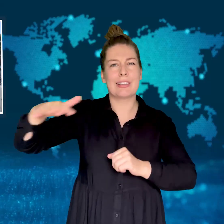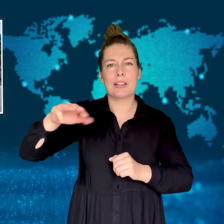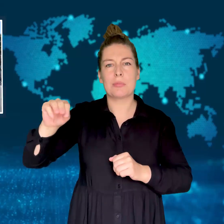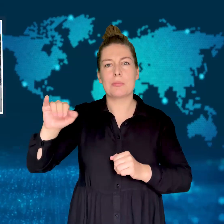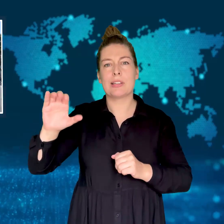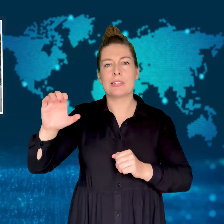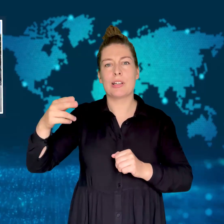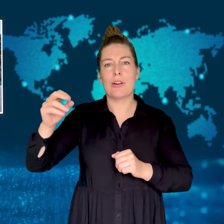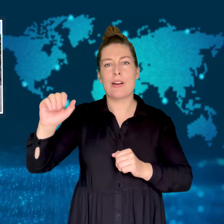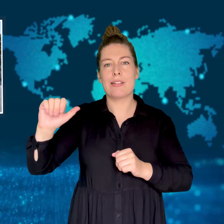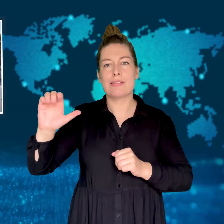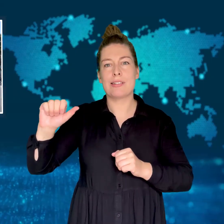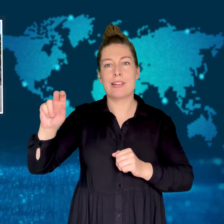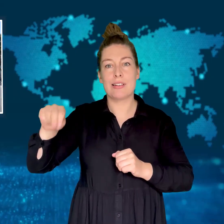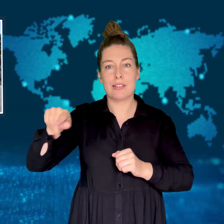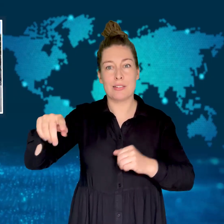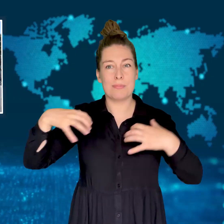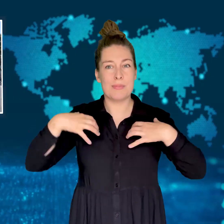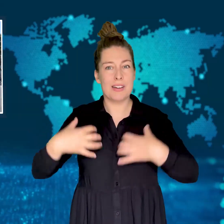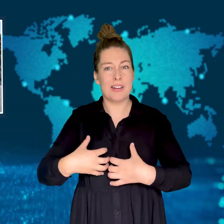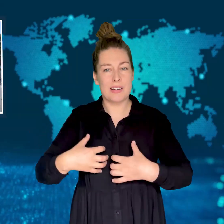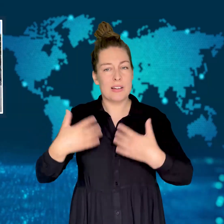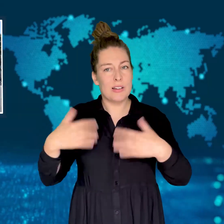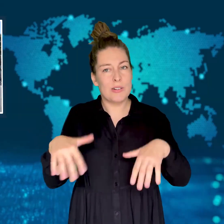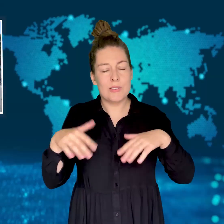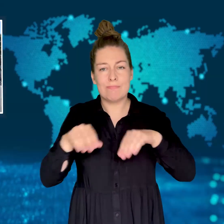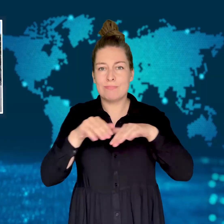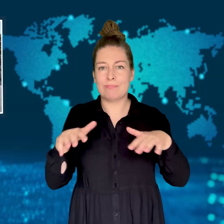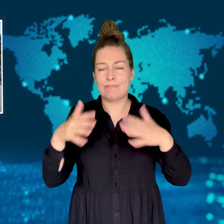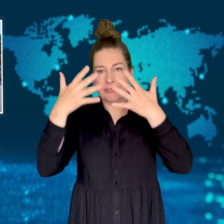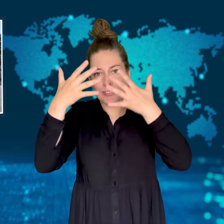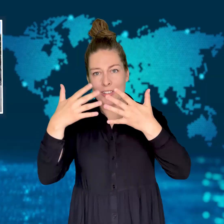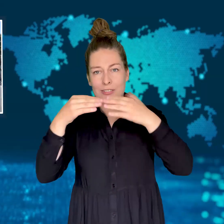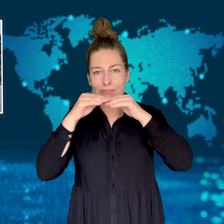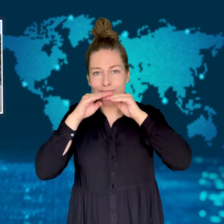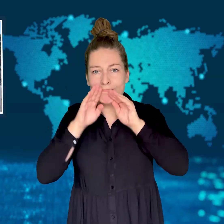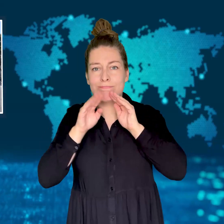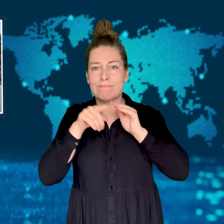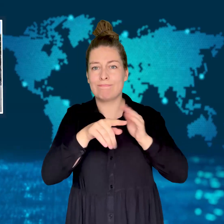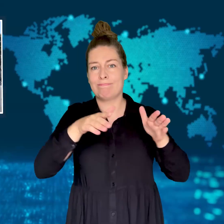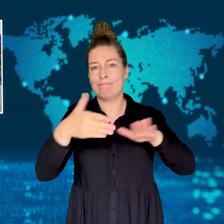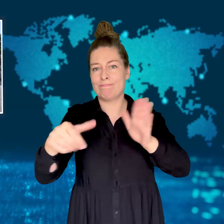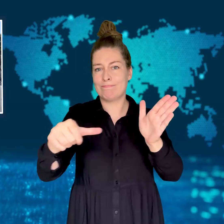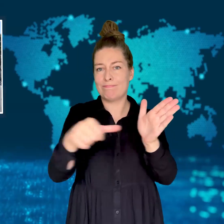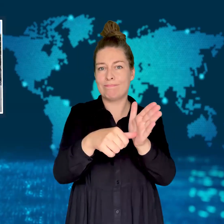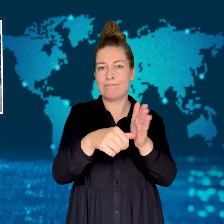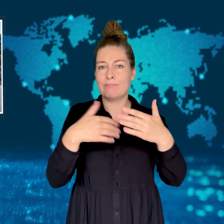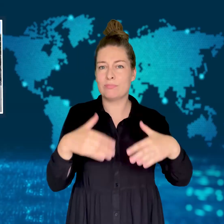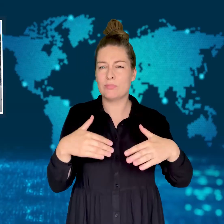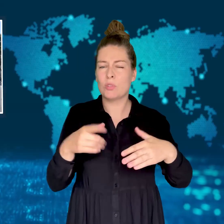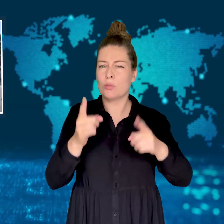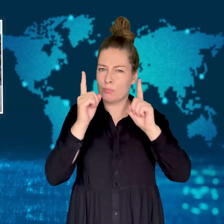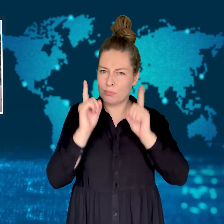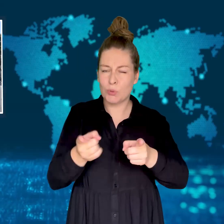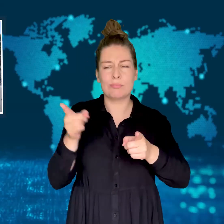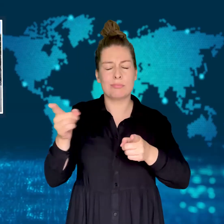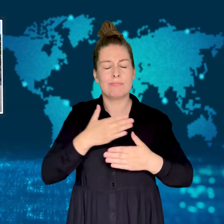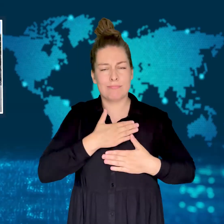The governor of Michoacan wrote that he was very sad about the killing.